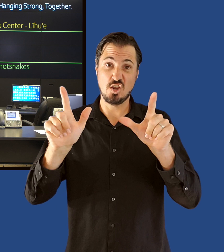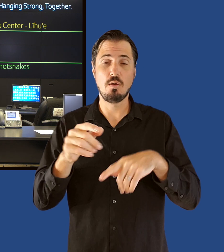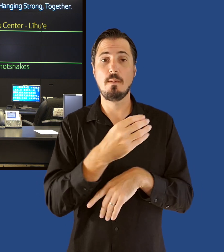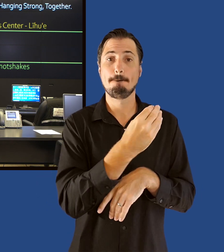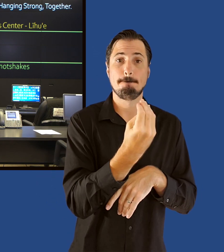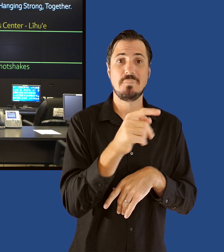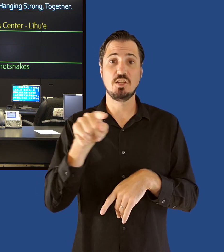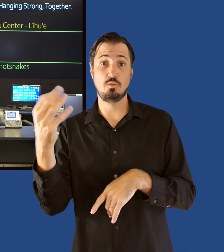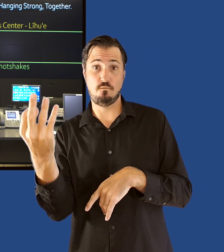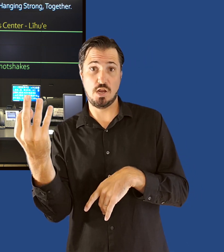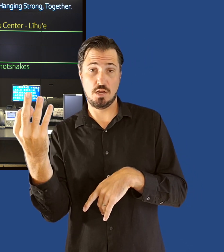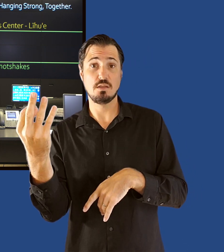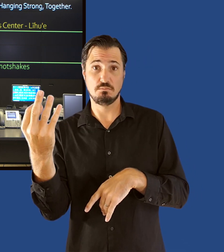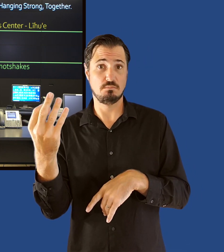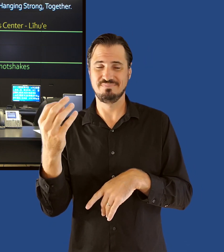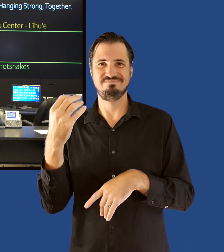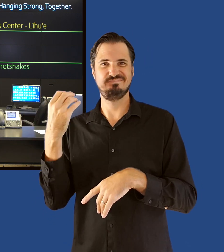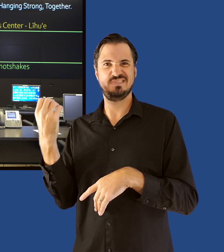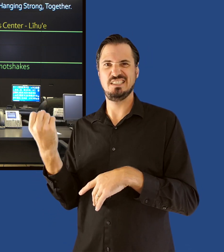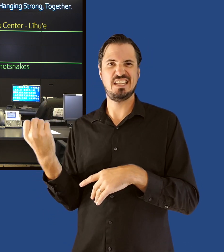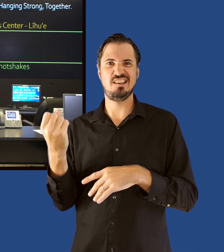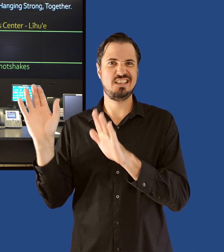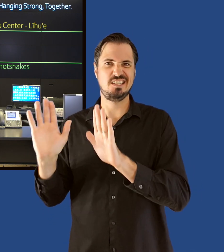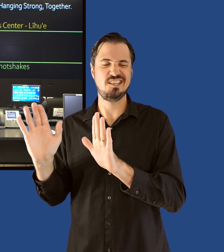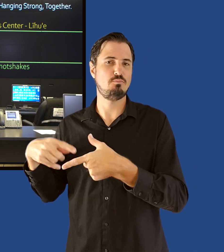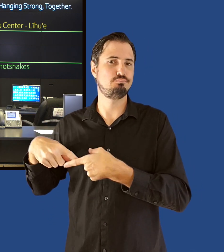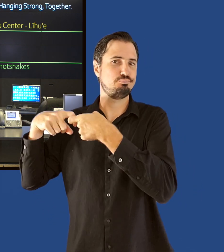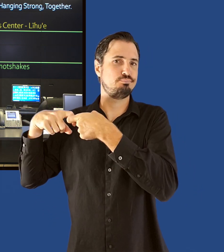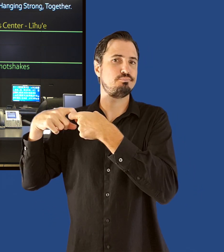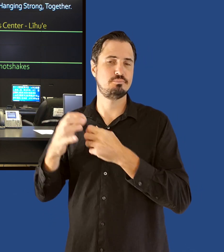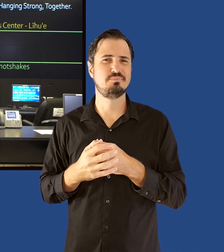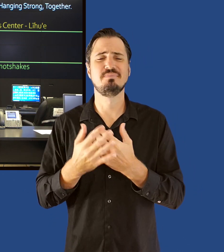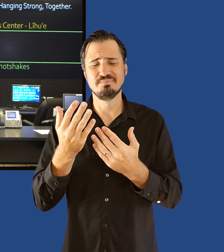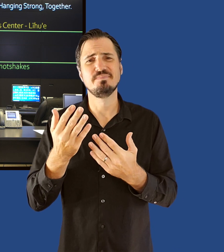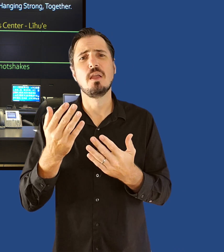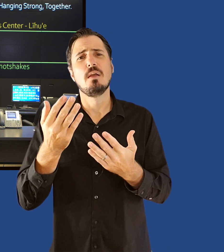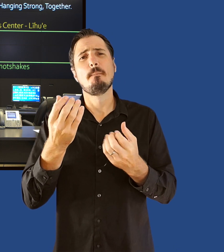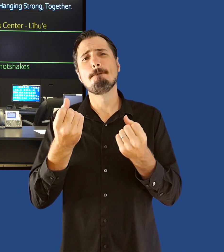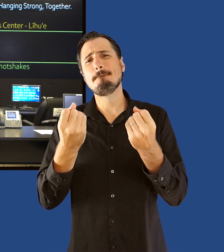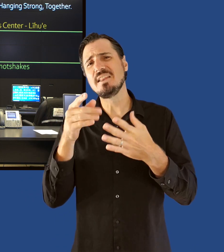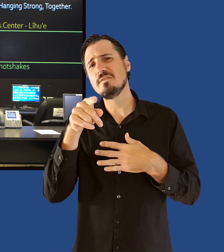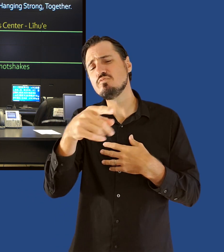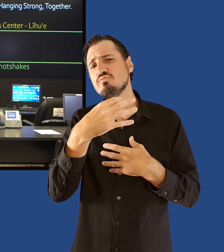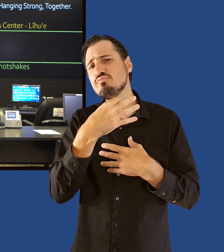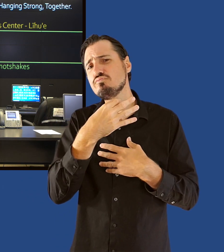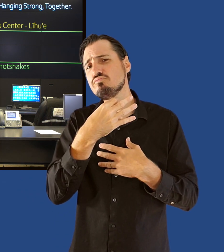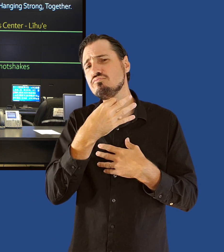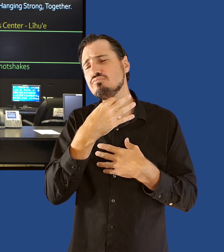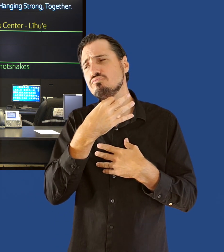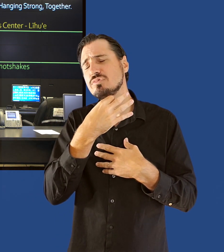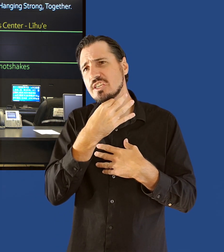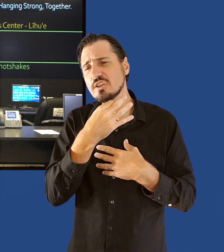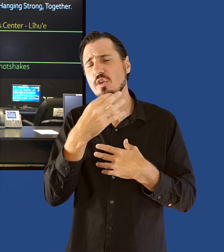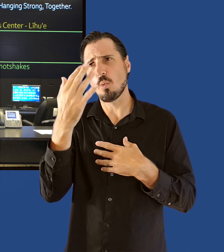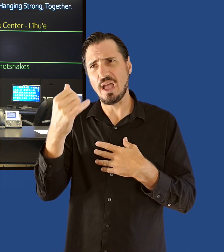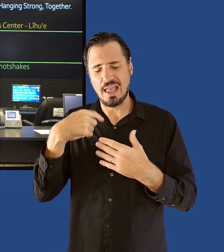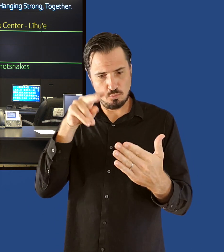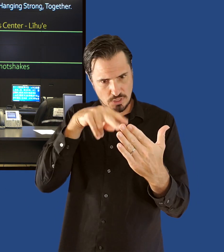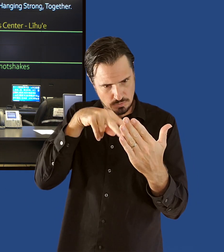Many of you have asked why I read from a script, and the answer is, because this streamlines the process for our team as they manually caption every video that we post.